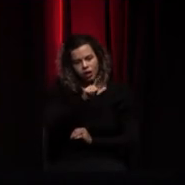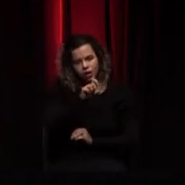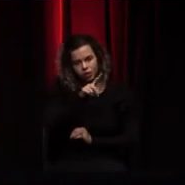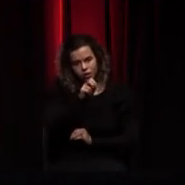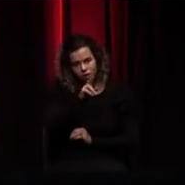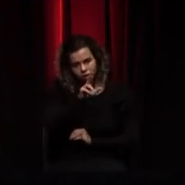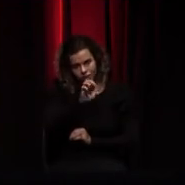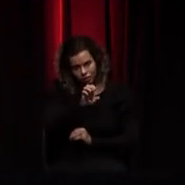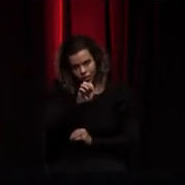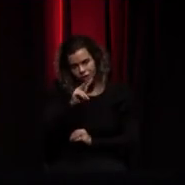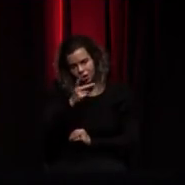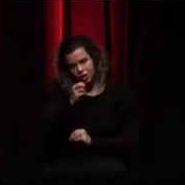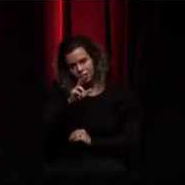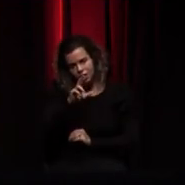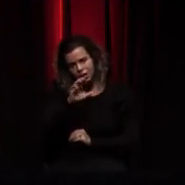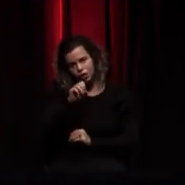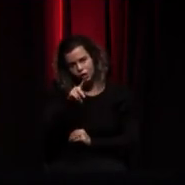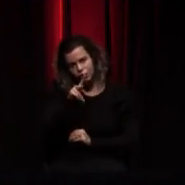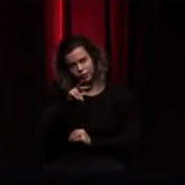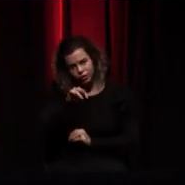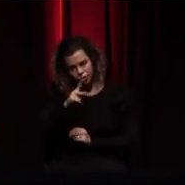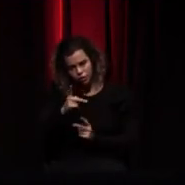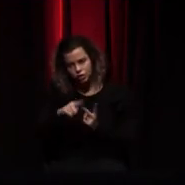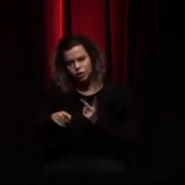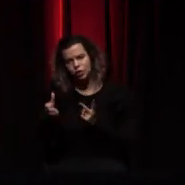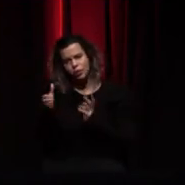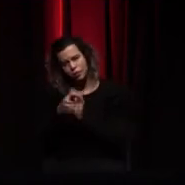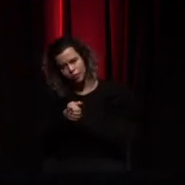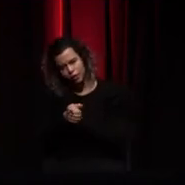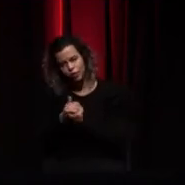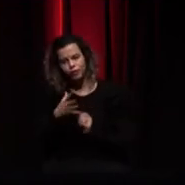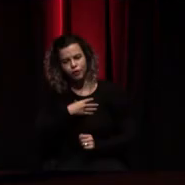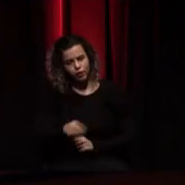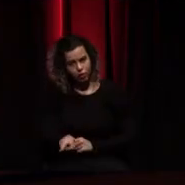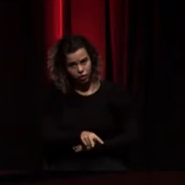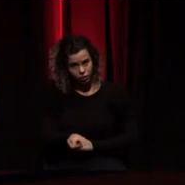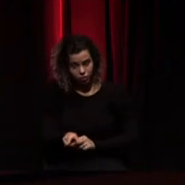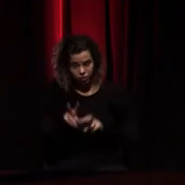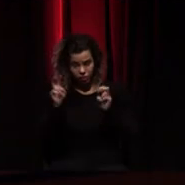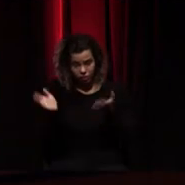The call was Family Album. We were stating there that Gol considers